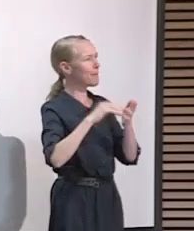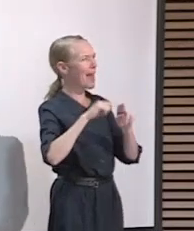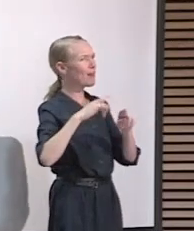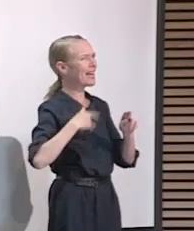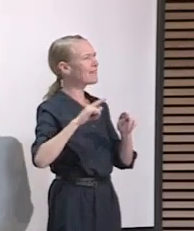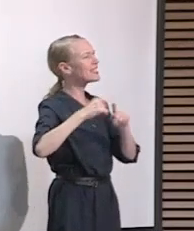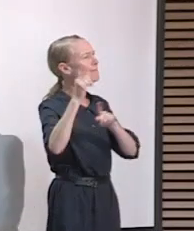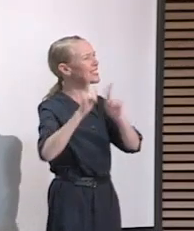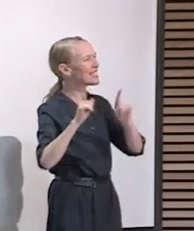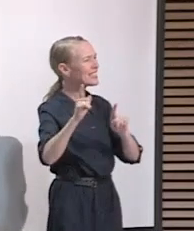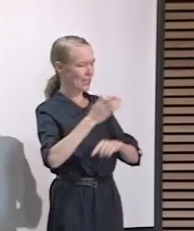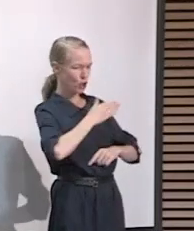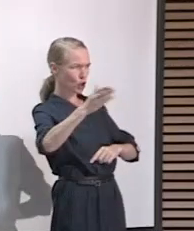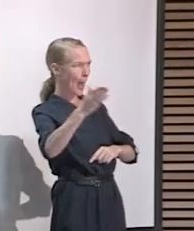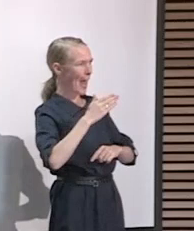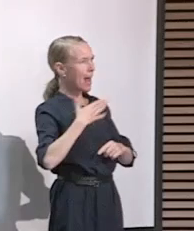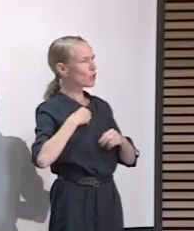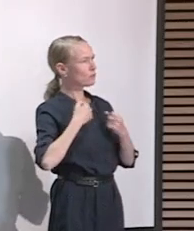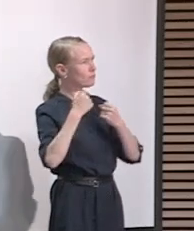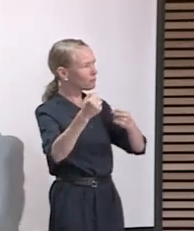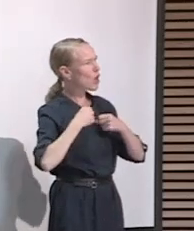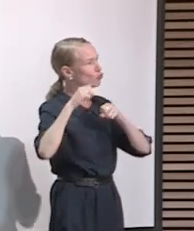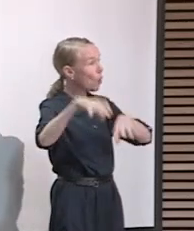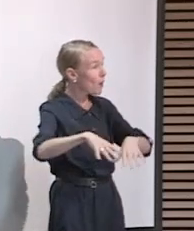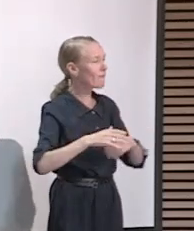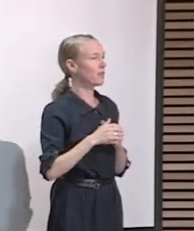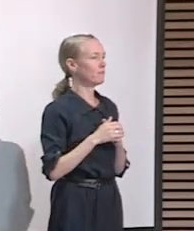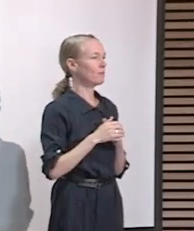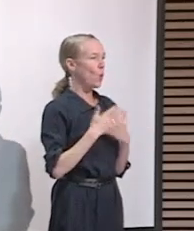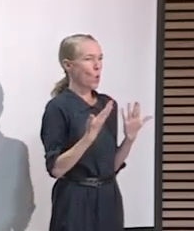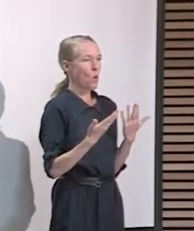needs to go, particularly to